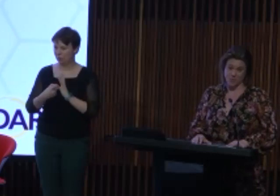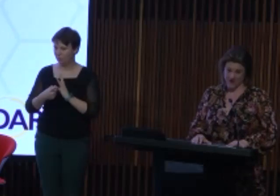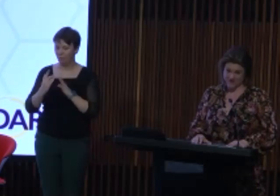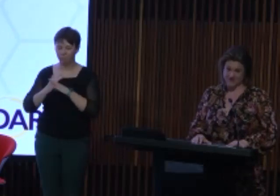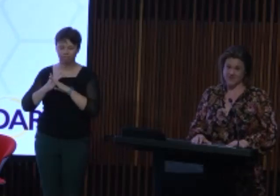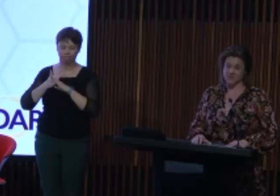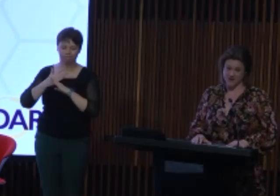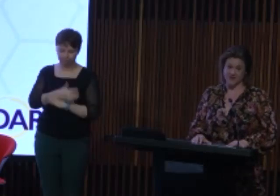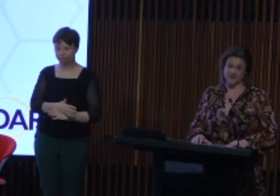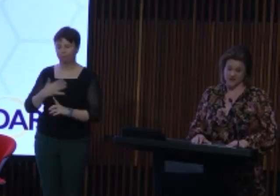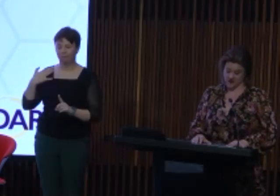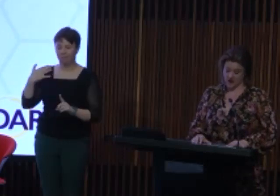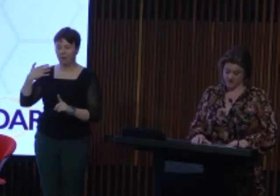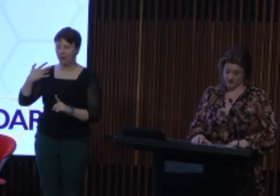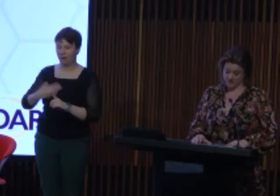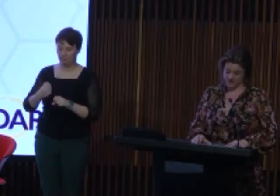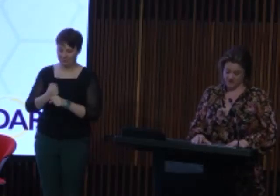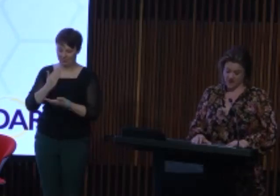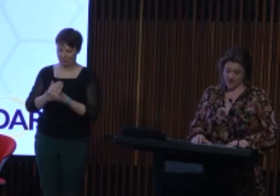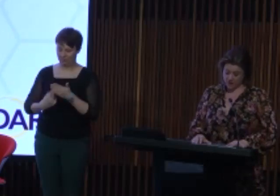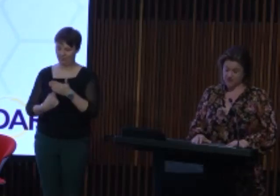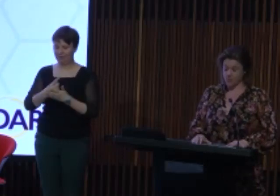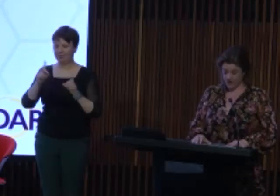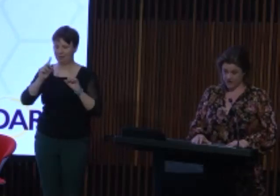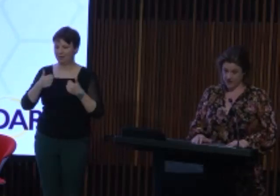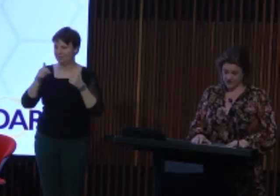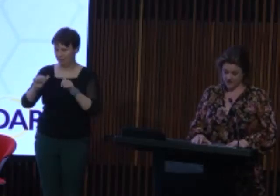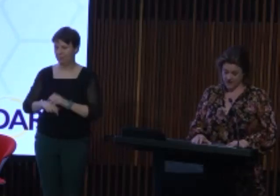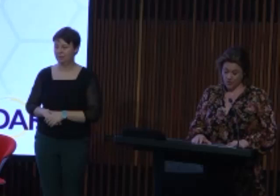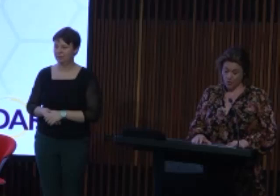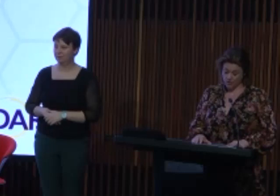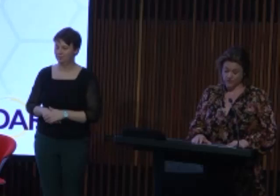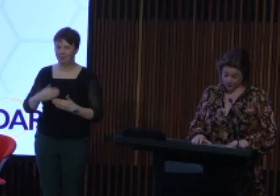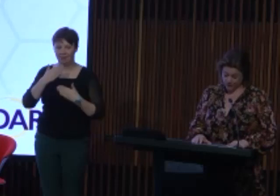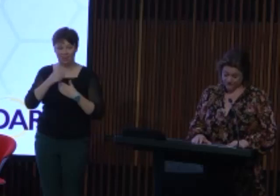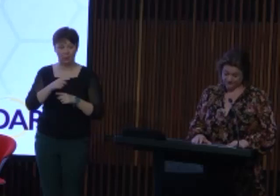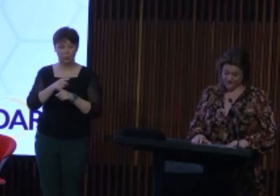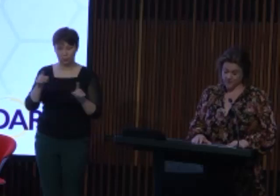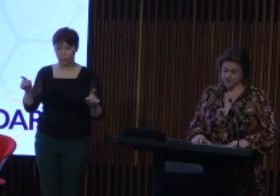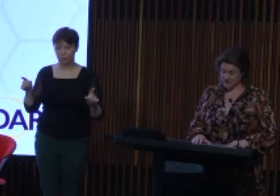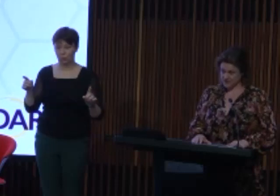and weeks to make this day happen. And most importantly, thank all of you presenters,